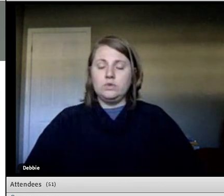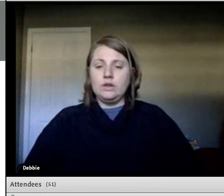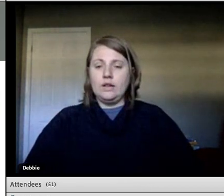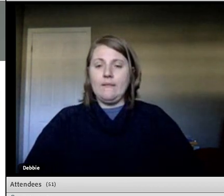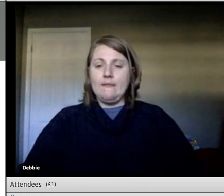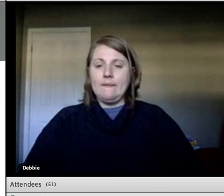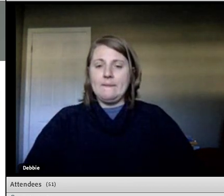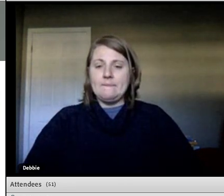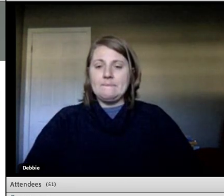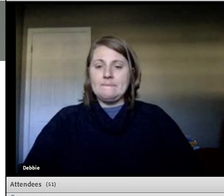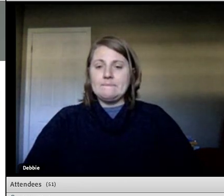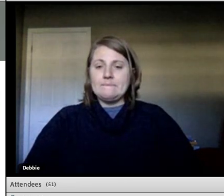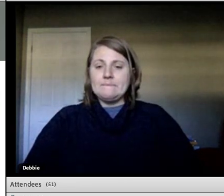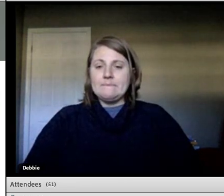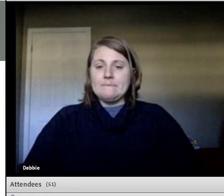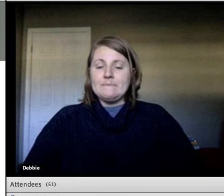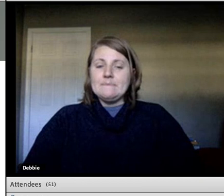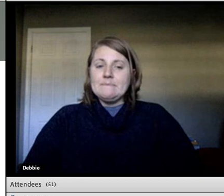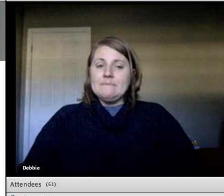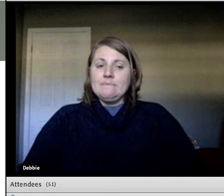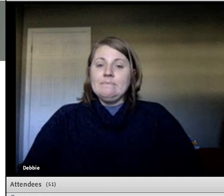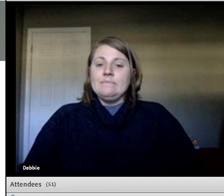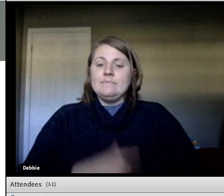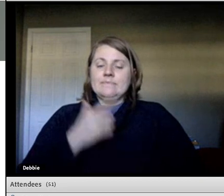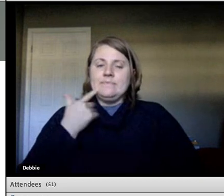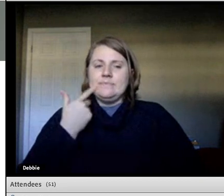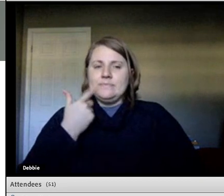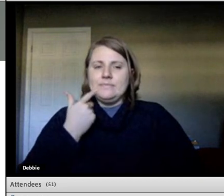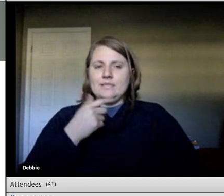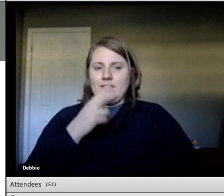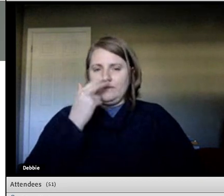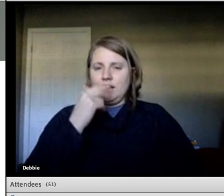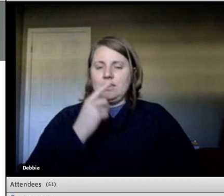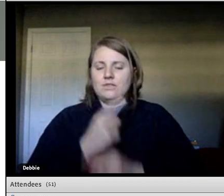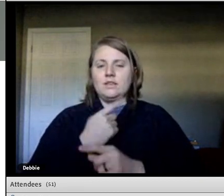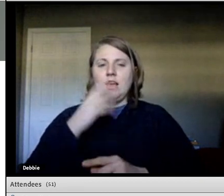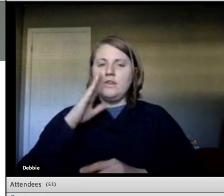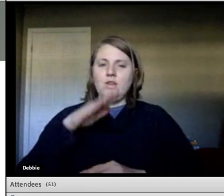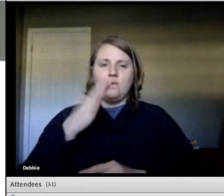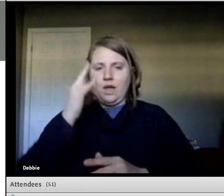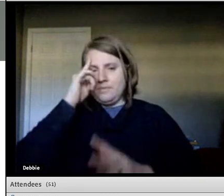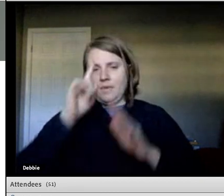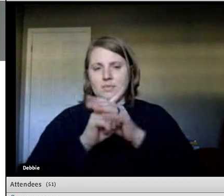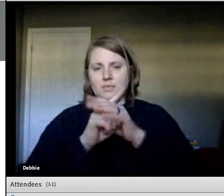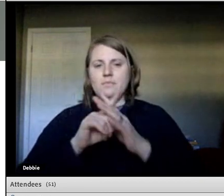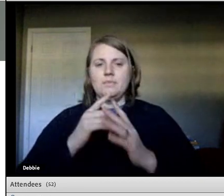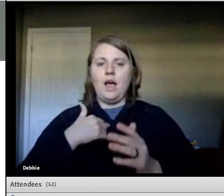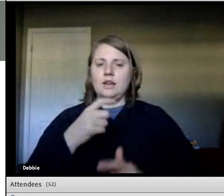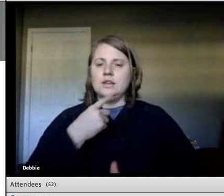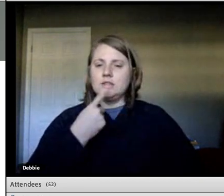I know, right? I -- Sorry, I just, like, I don't know why that popped in my head, and I felt compelled to tell you. Help desk software